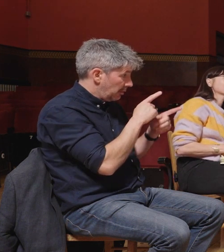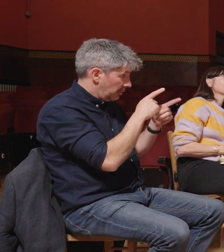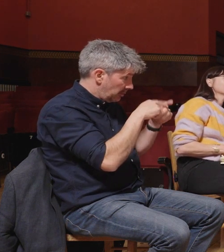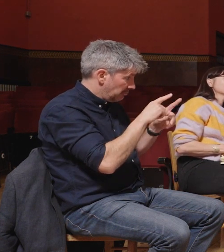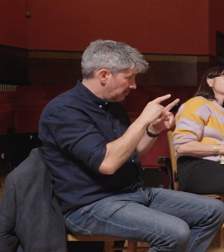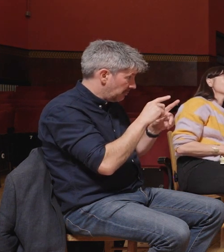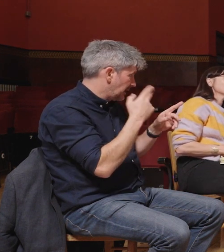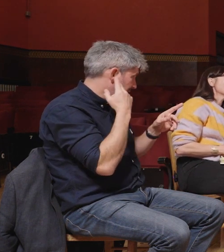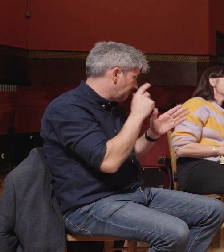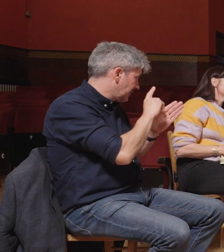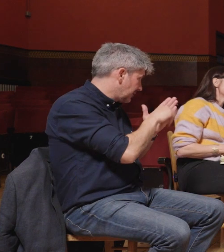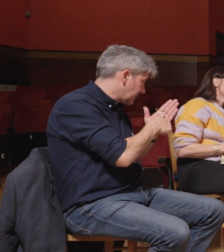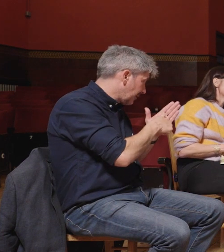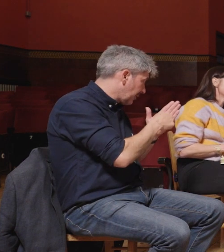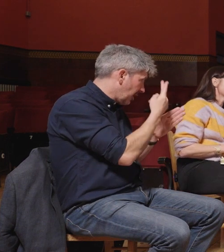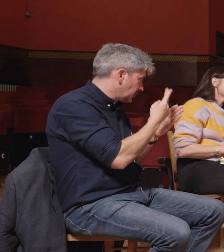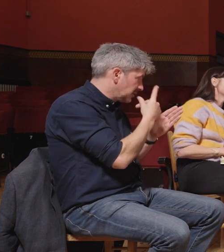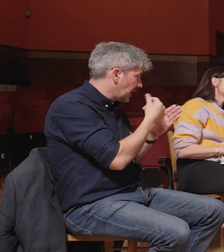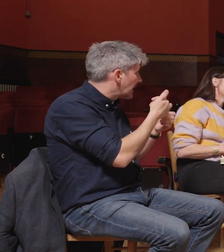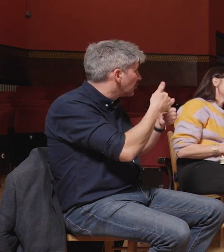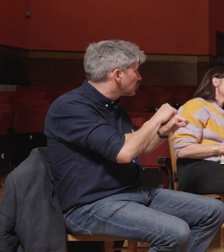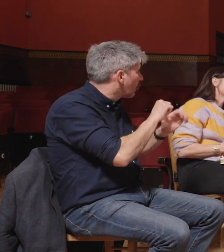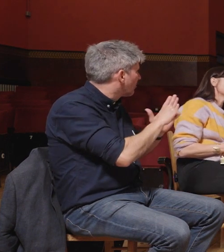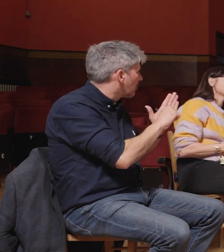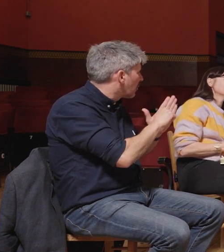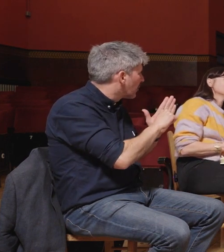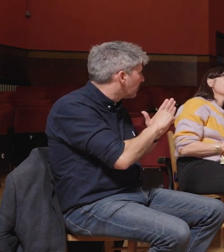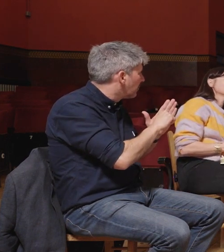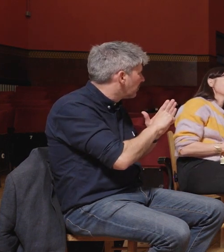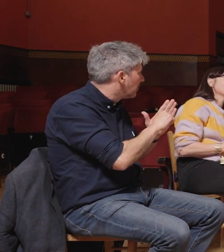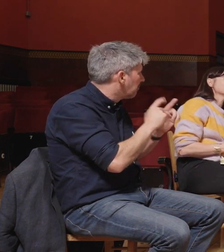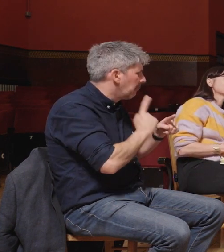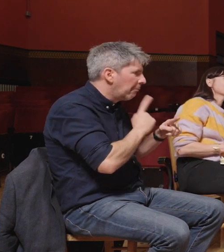can solve the problem of a lack of disabled leadership in the arts,